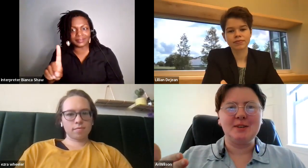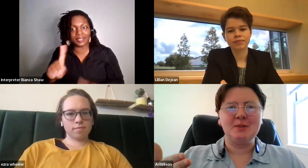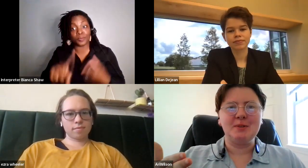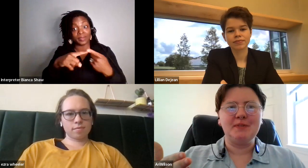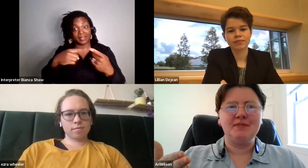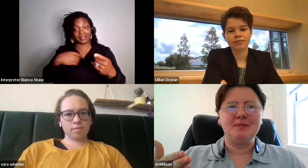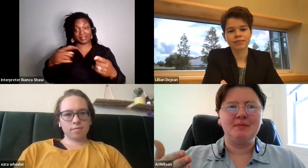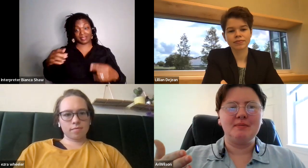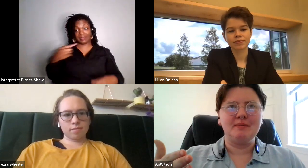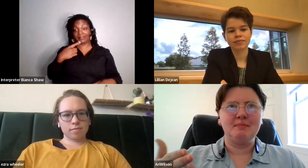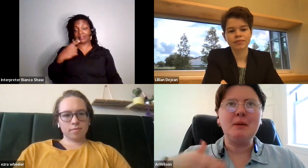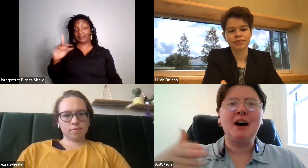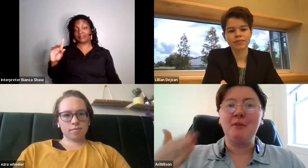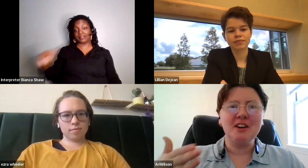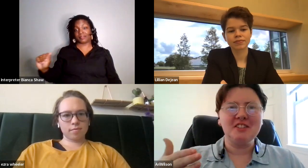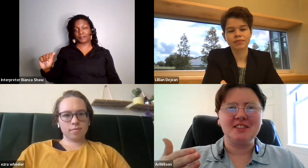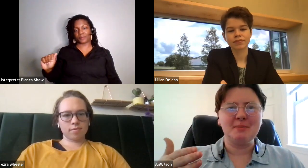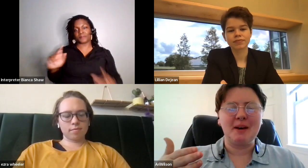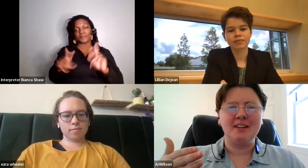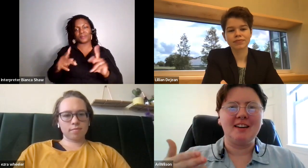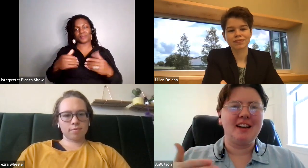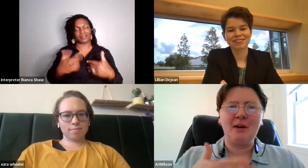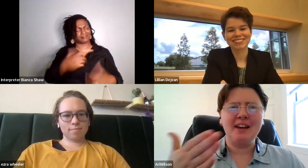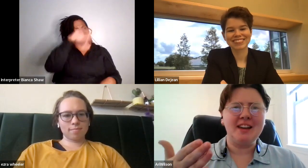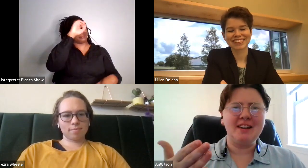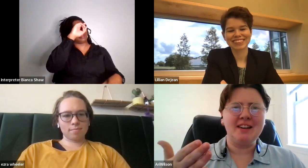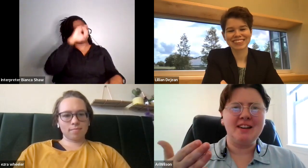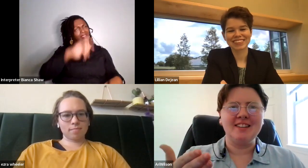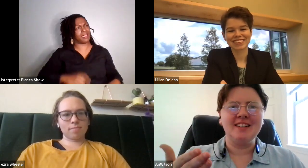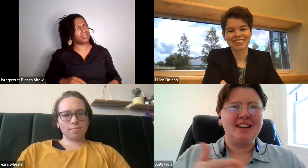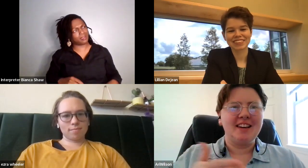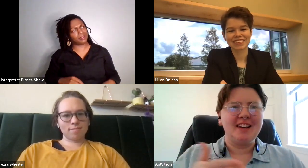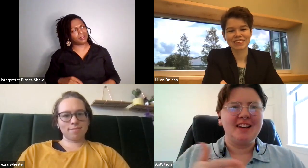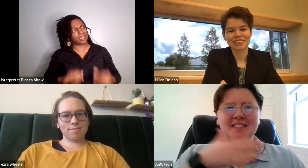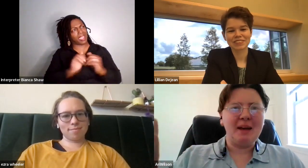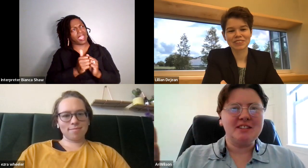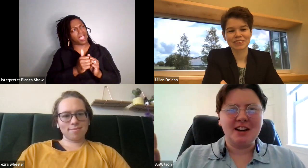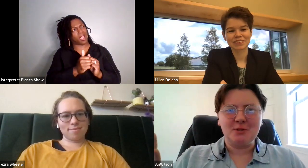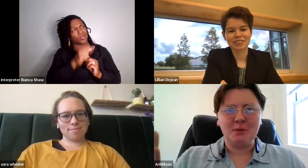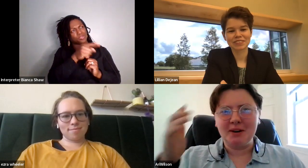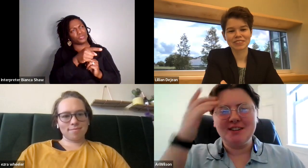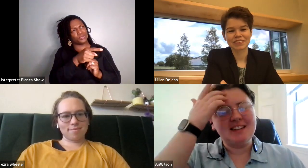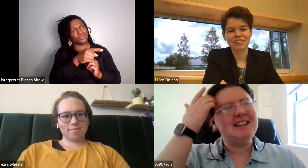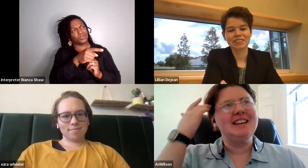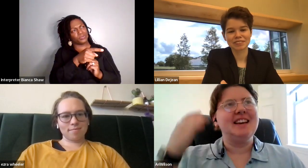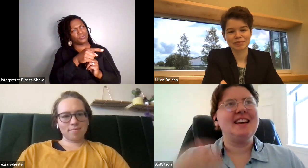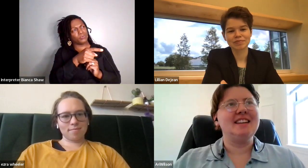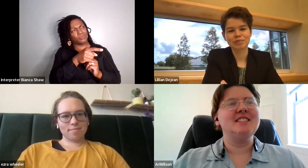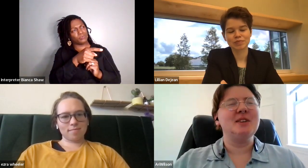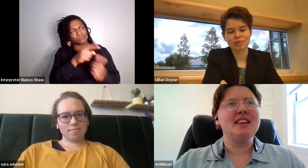to people have questions about how I even I am a sexual person.